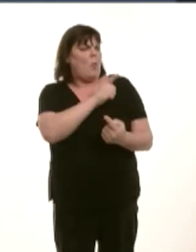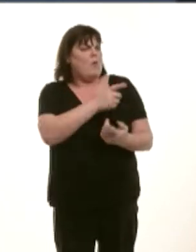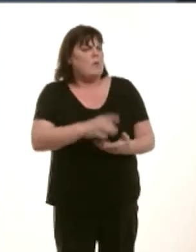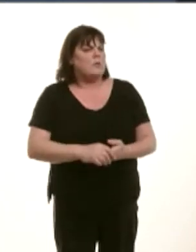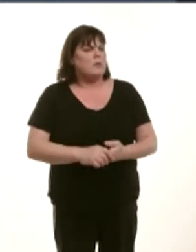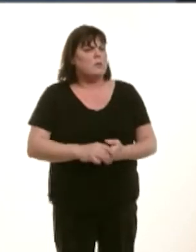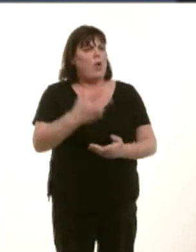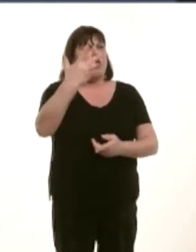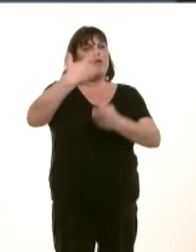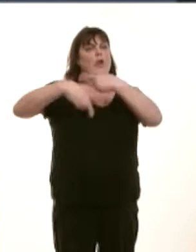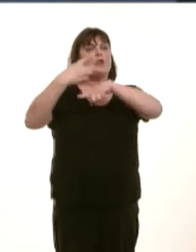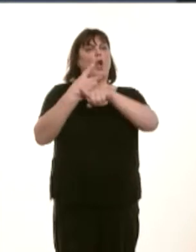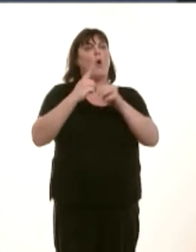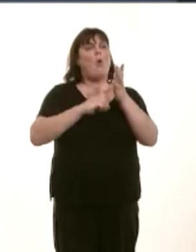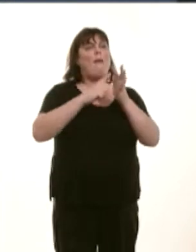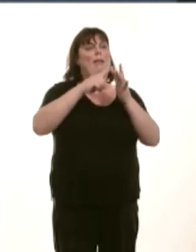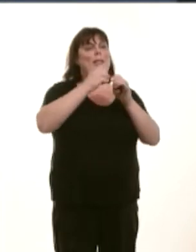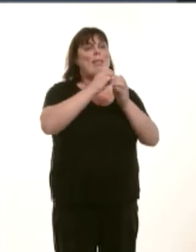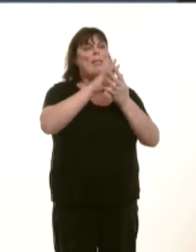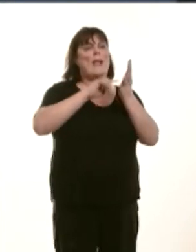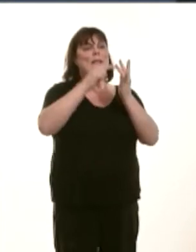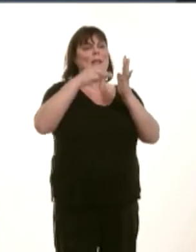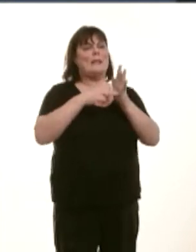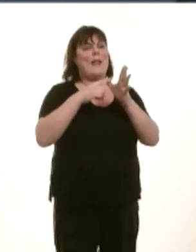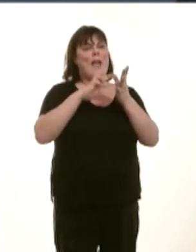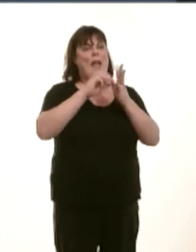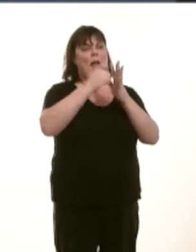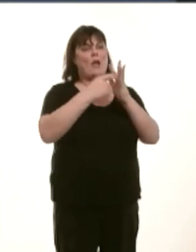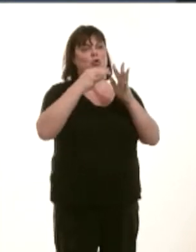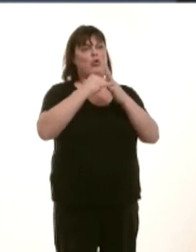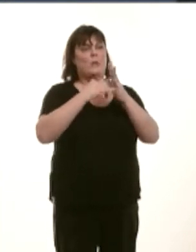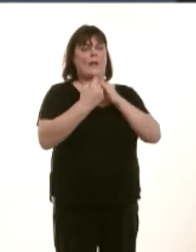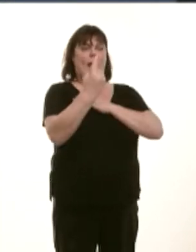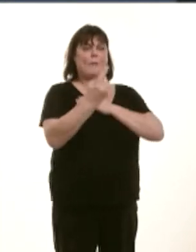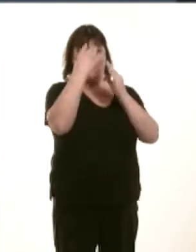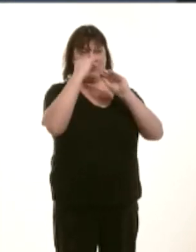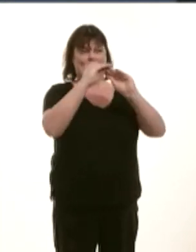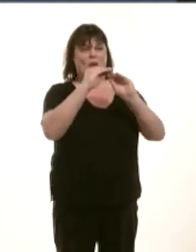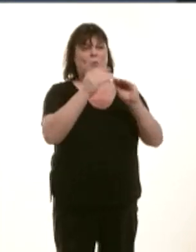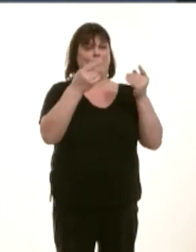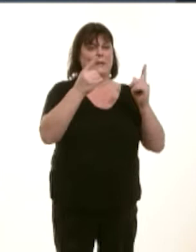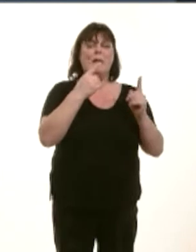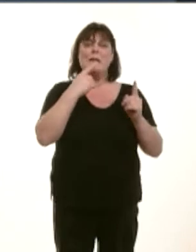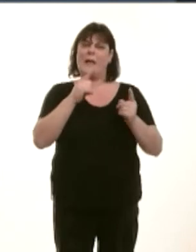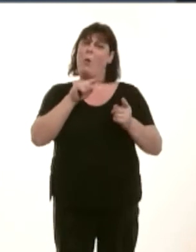for Education and Skills, Leighton Andrews, described the literacy and numeracy framework as a key tool Kirsty Williams: ëto transform standards